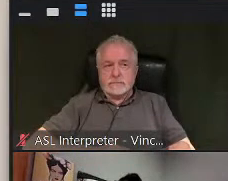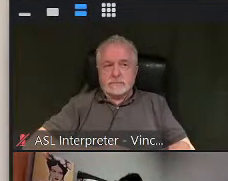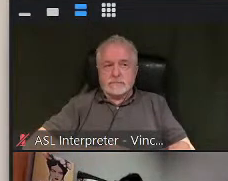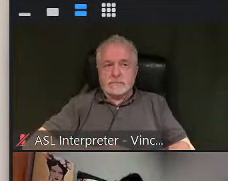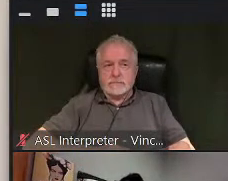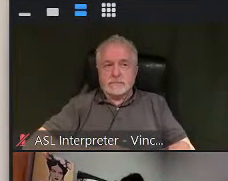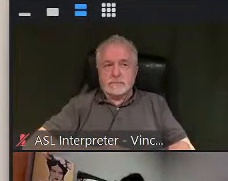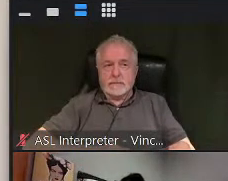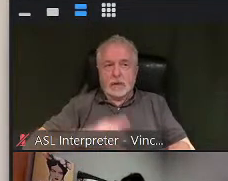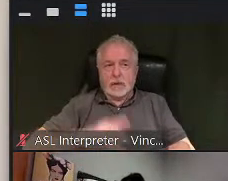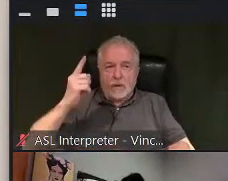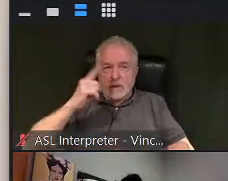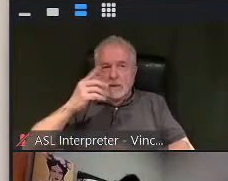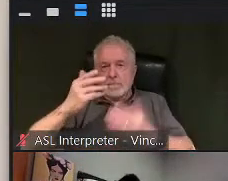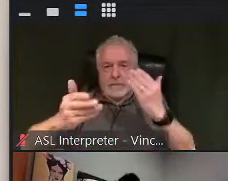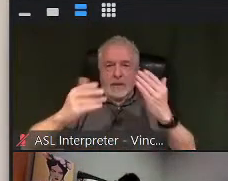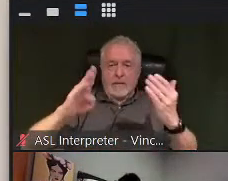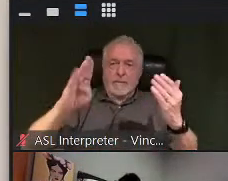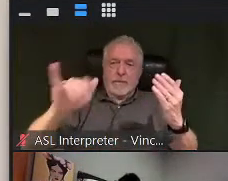So we're thinking that maybe by around the